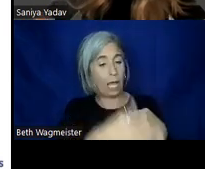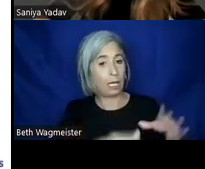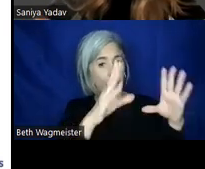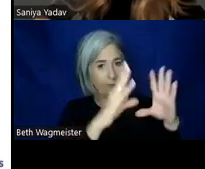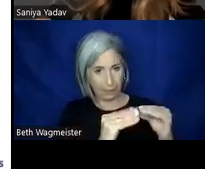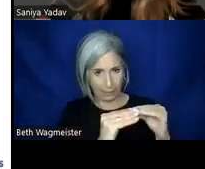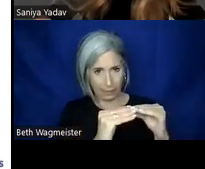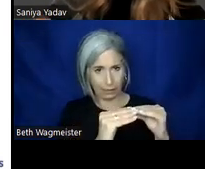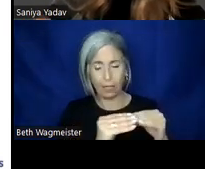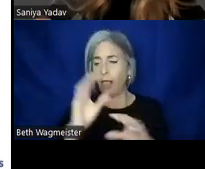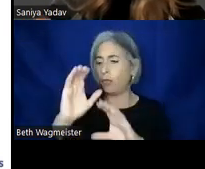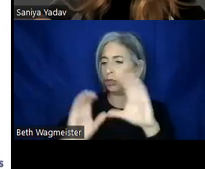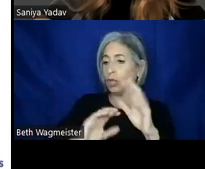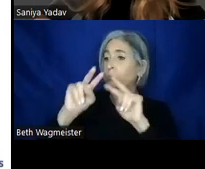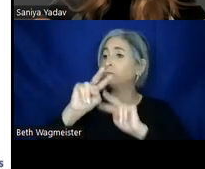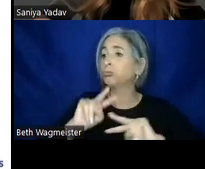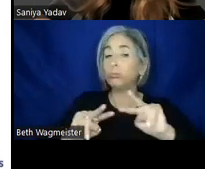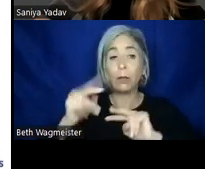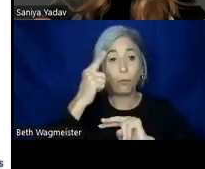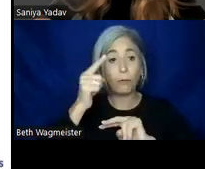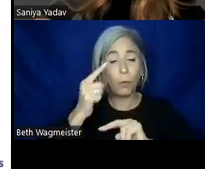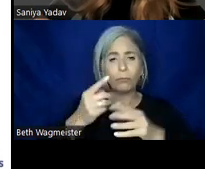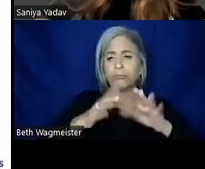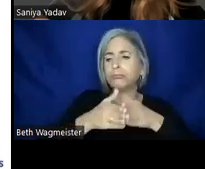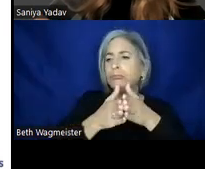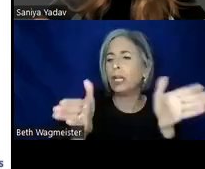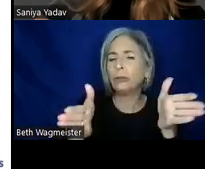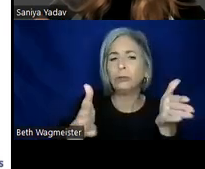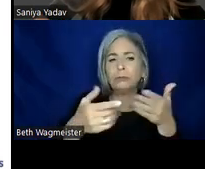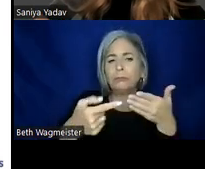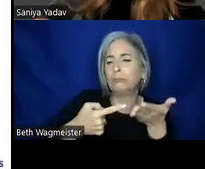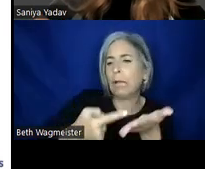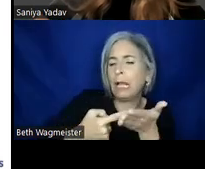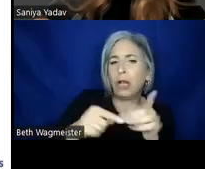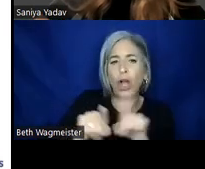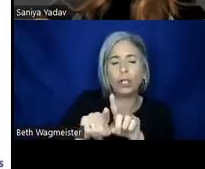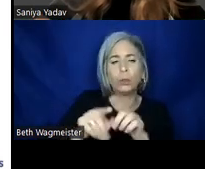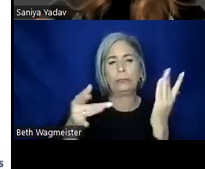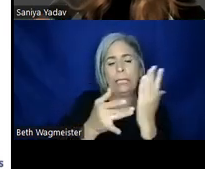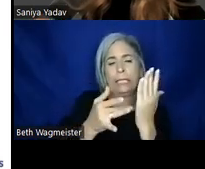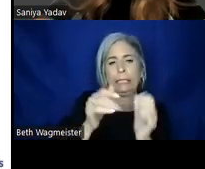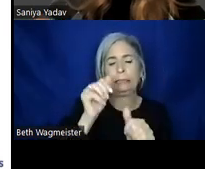The chat will be monitored for general dialogue and technical issues. Today's webinar will be